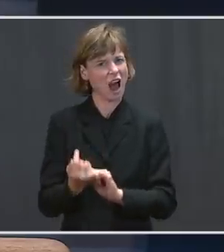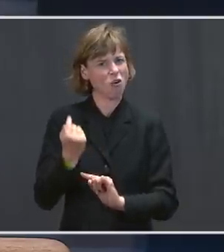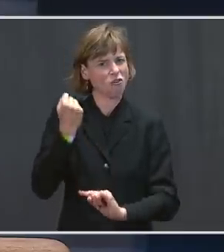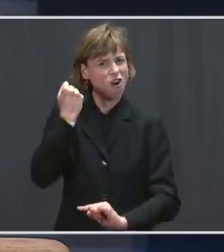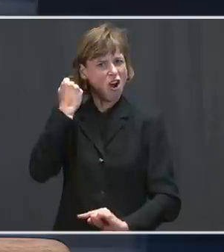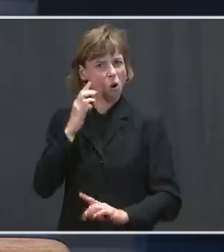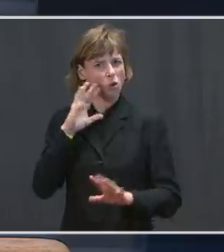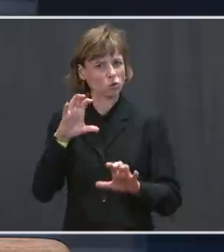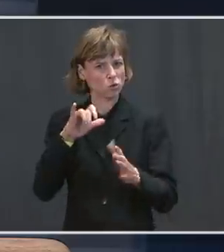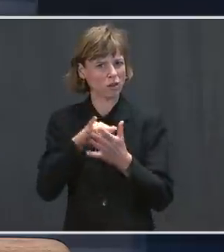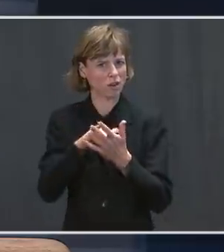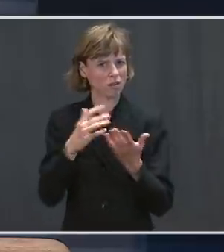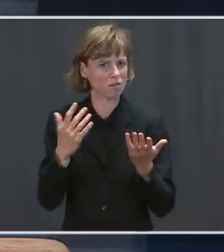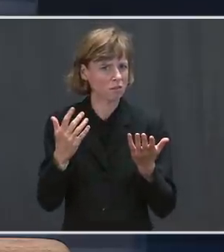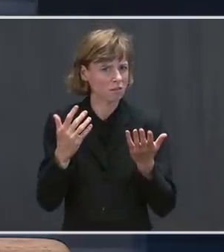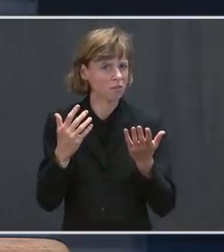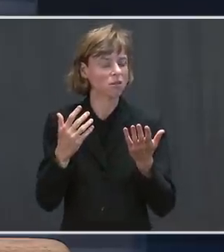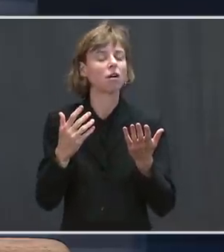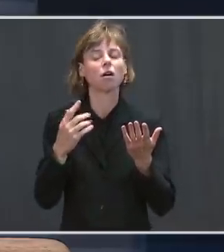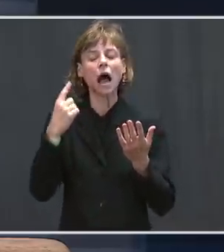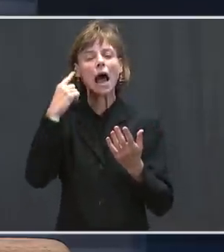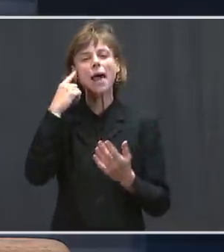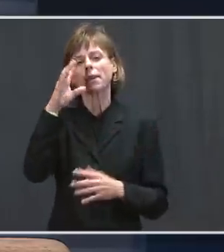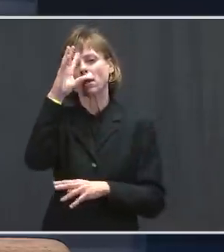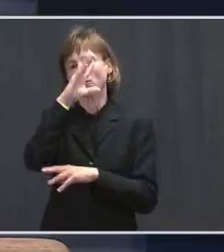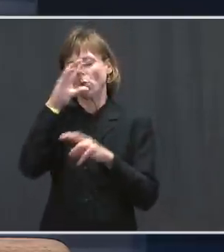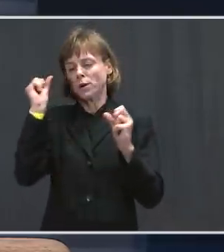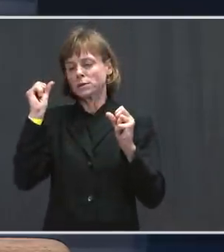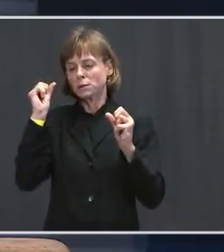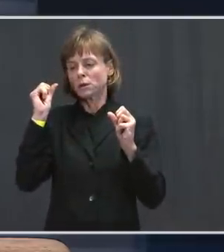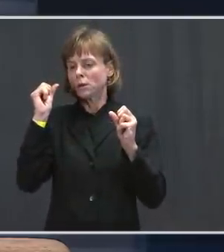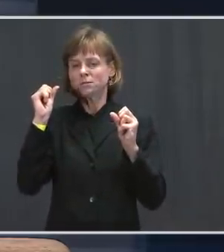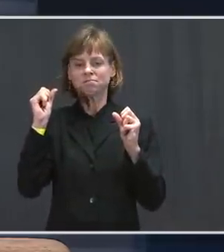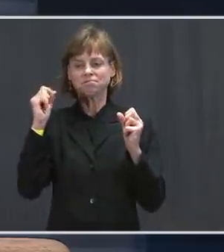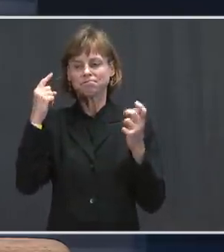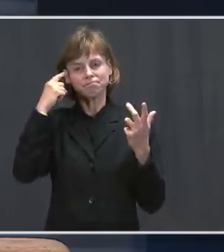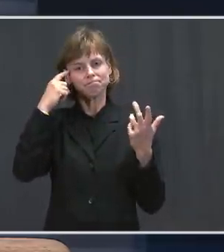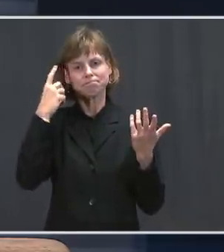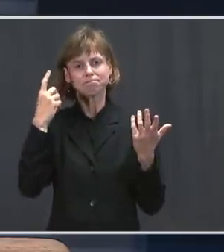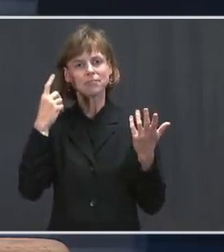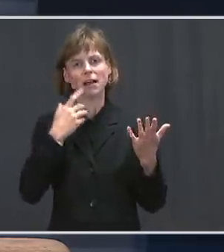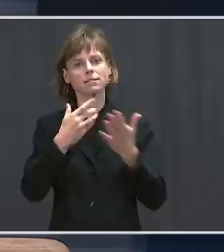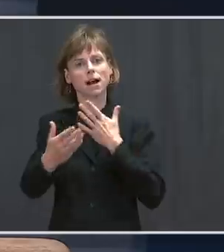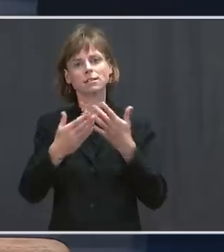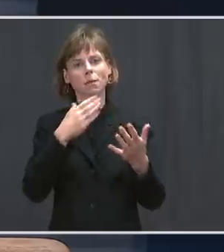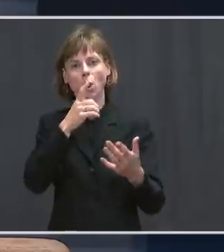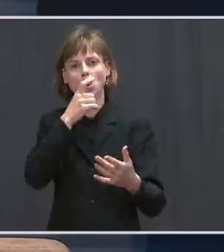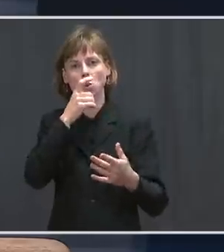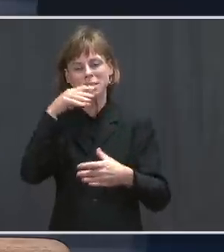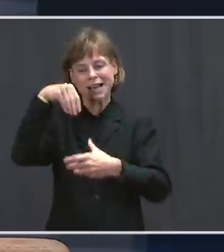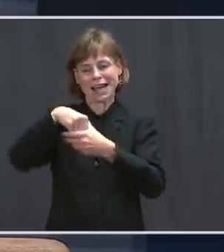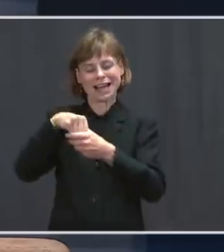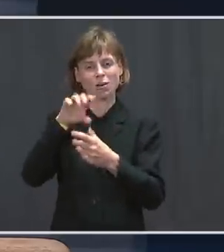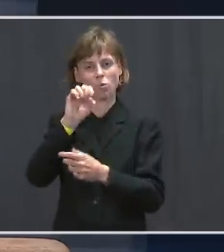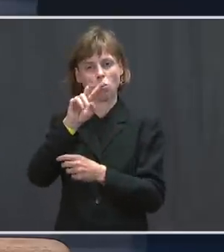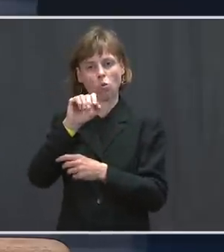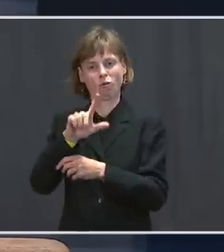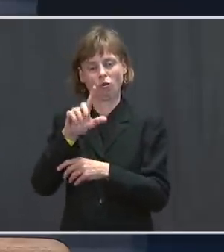President Biden looks at this is it doesn't matter who the occupant of the oval office is if this country gets attacked,